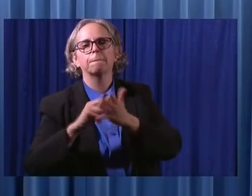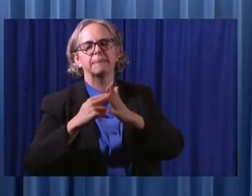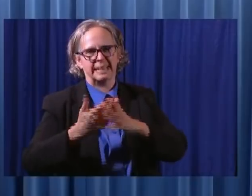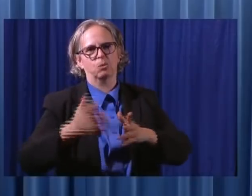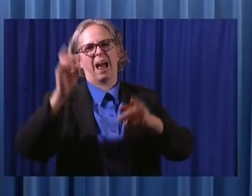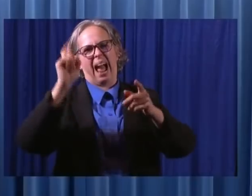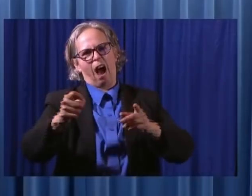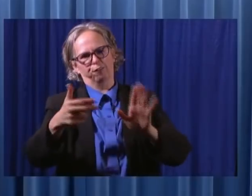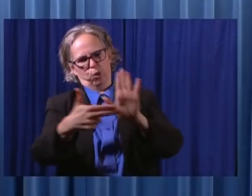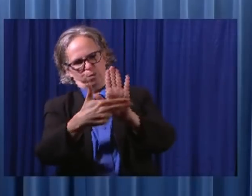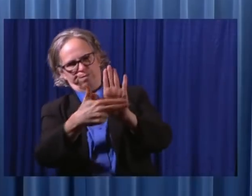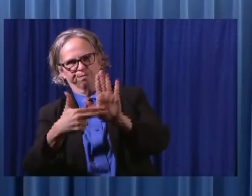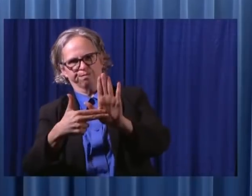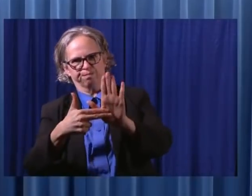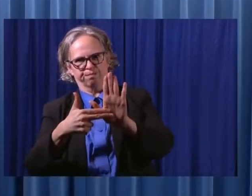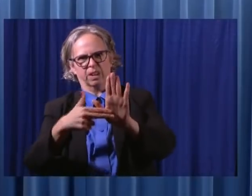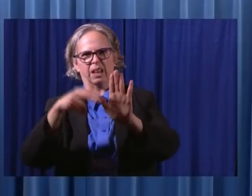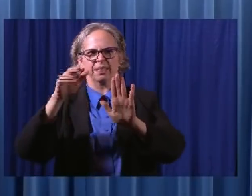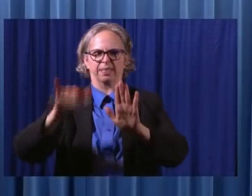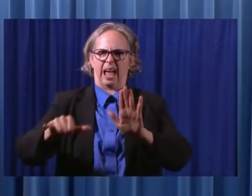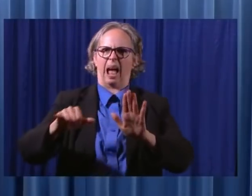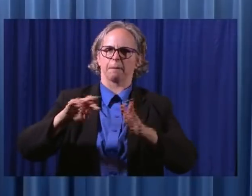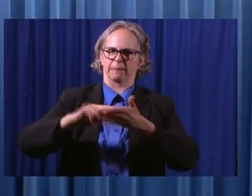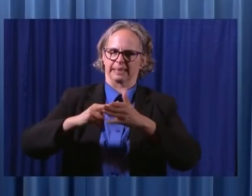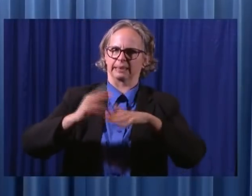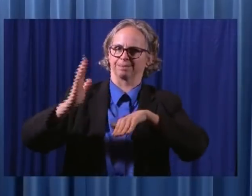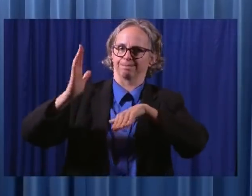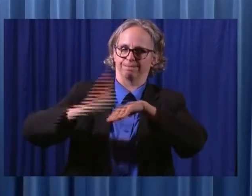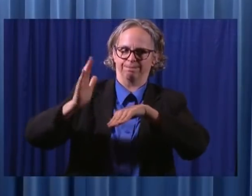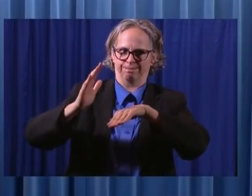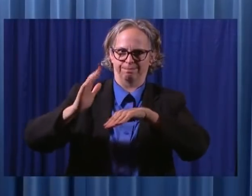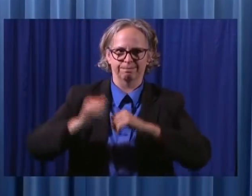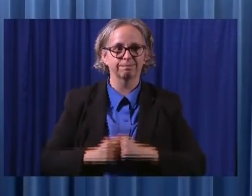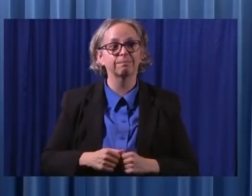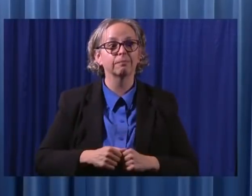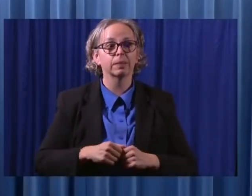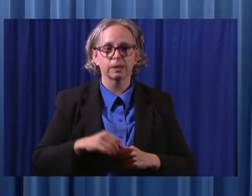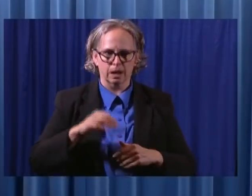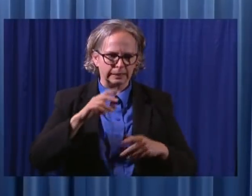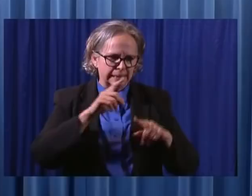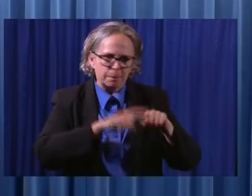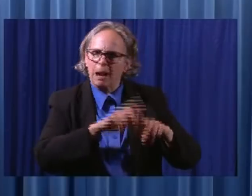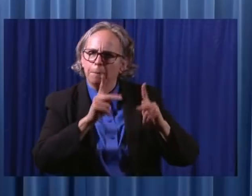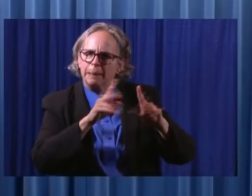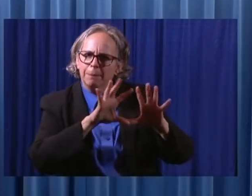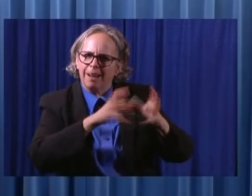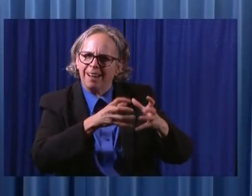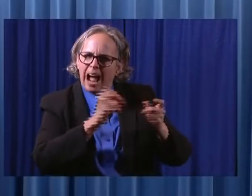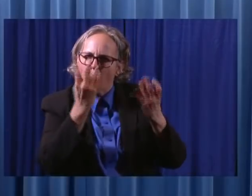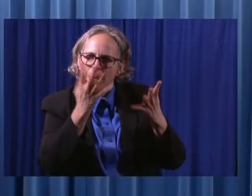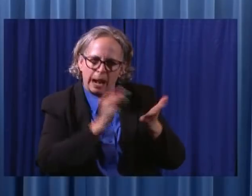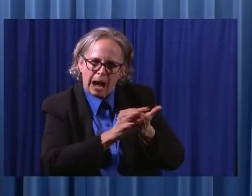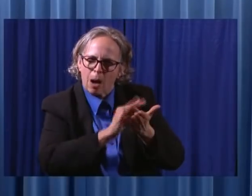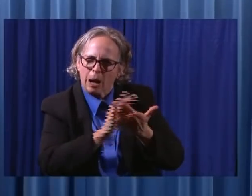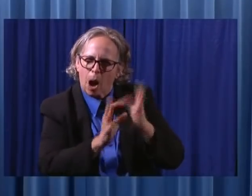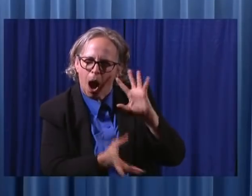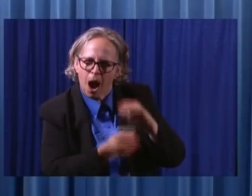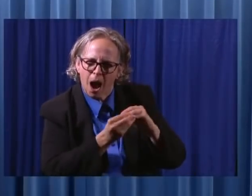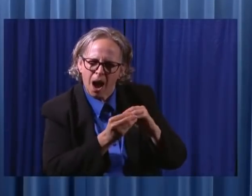TWO-WEEK PERIOD, THAT WILL TRIGGER A FLAG FOR INCREASING CASE RATE. USING THIS DATA POINT MEANS WE